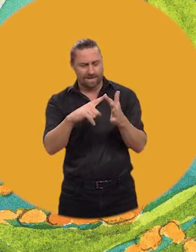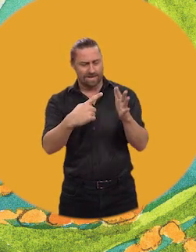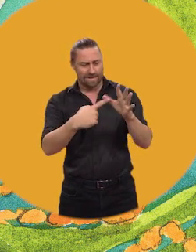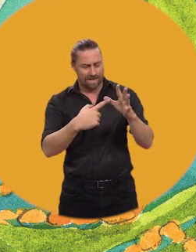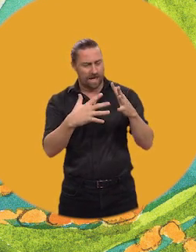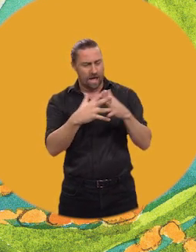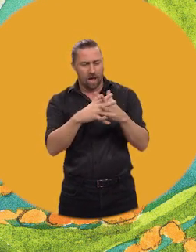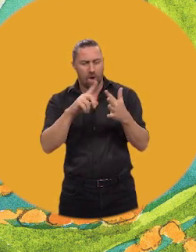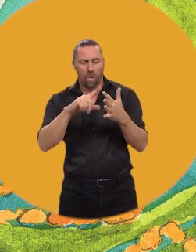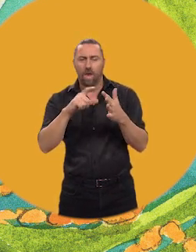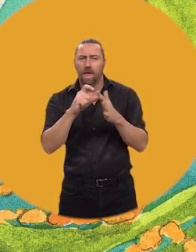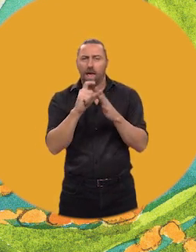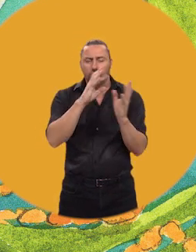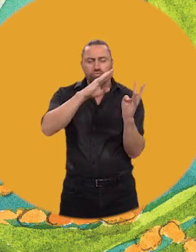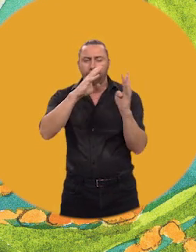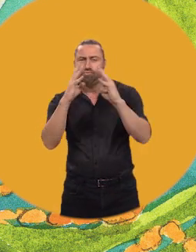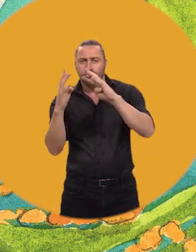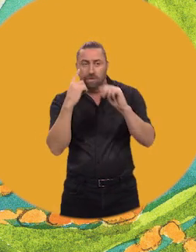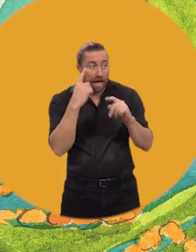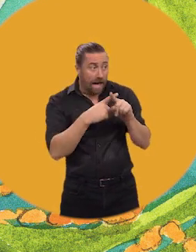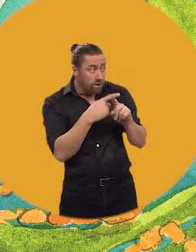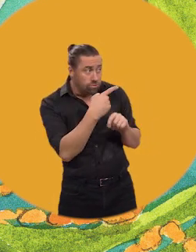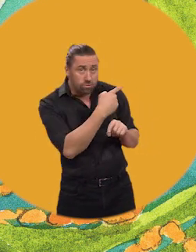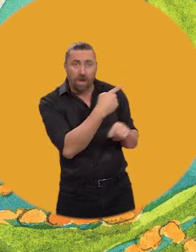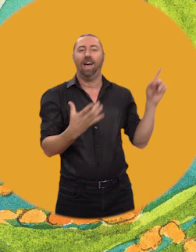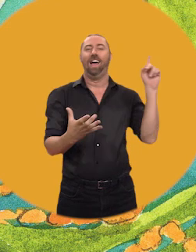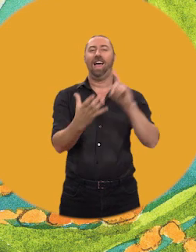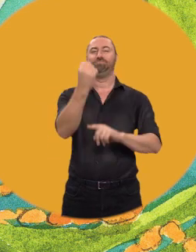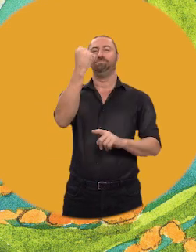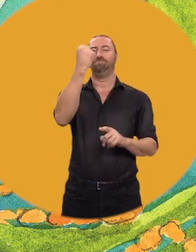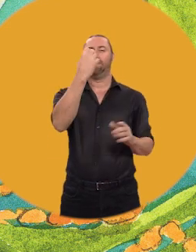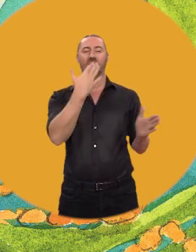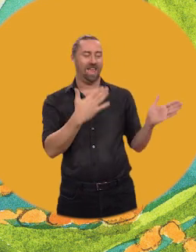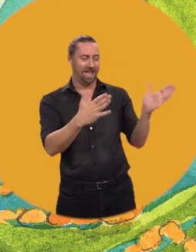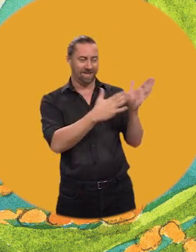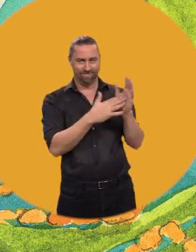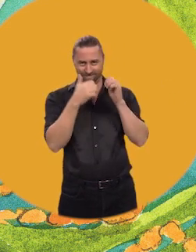Can you see the word seaweed? There it is. (bell dinging) Pop it on the illustration.